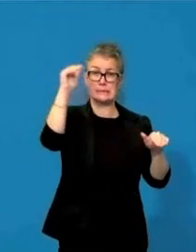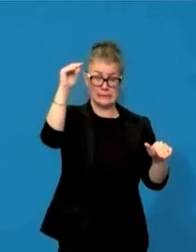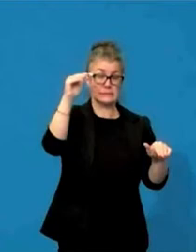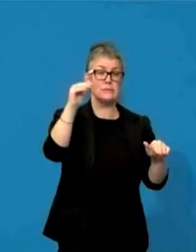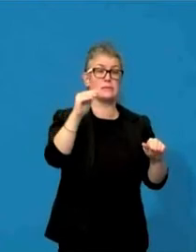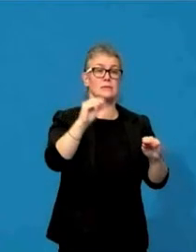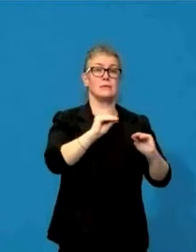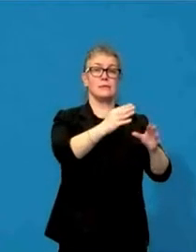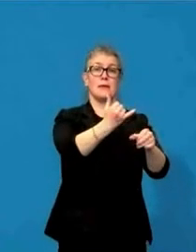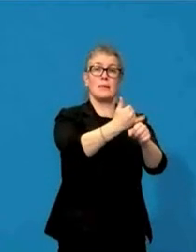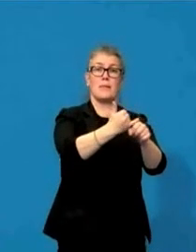facilities because of that.